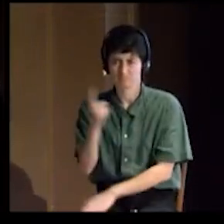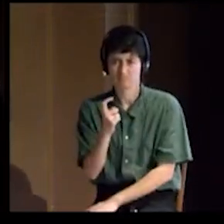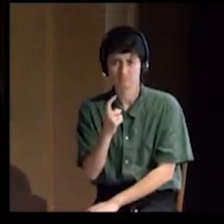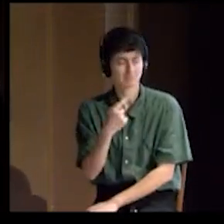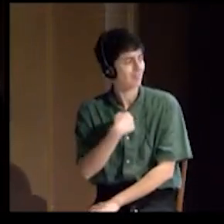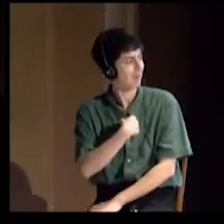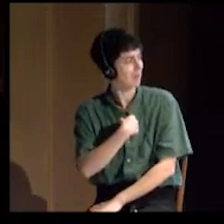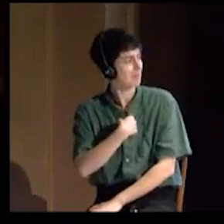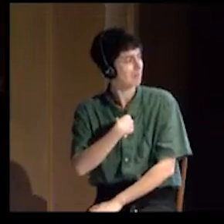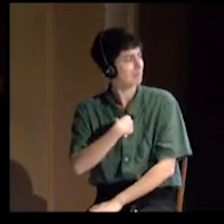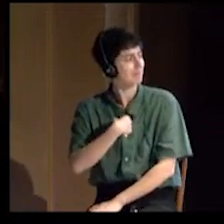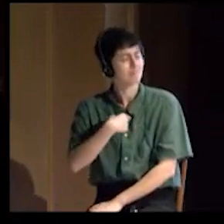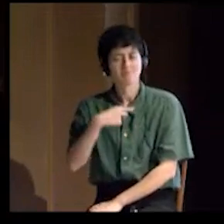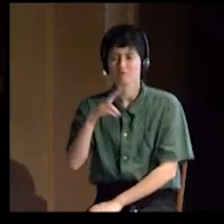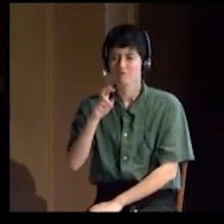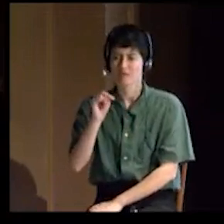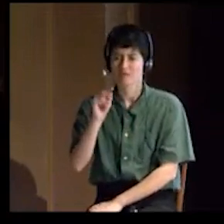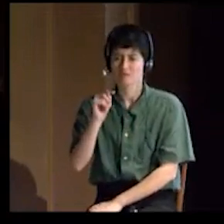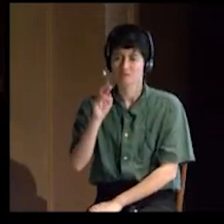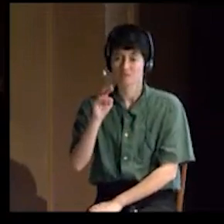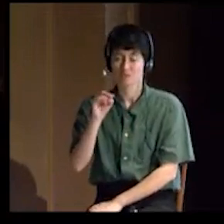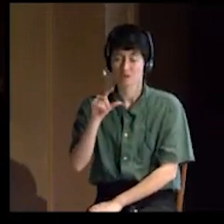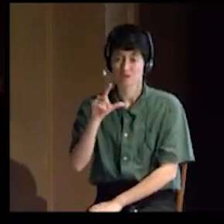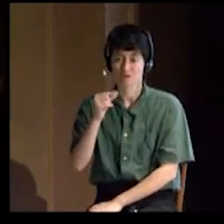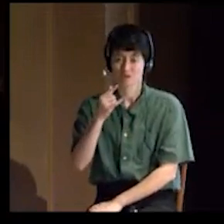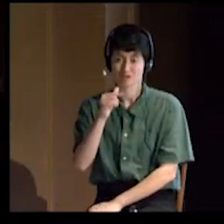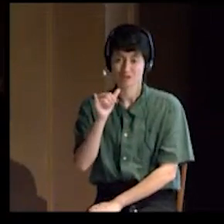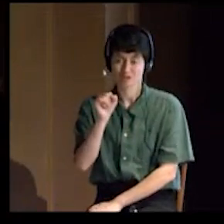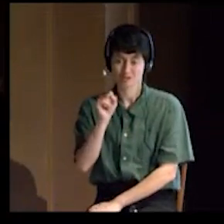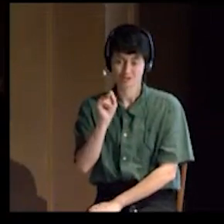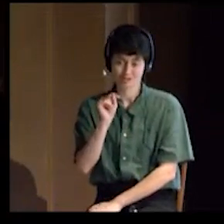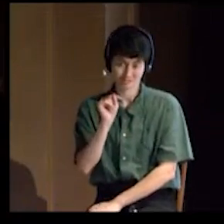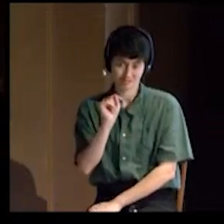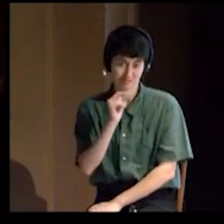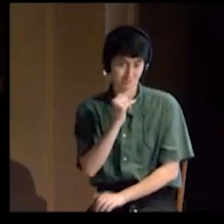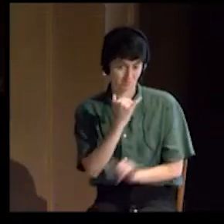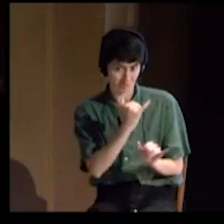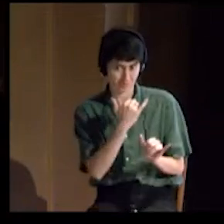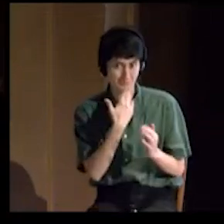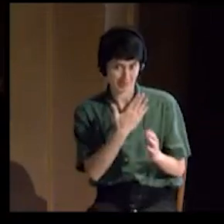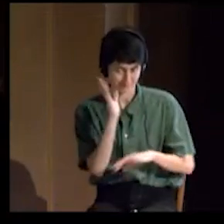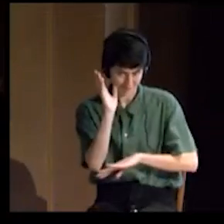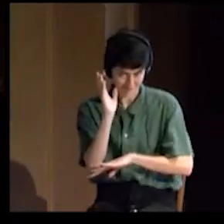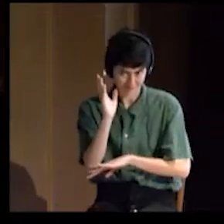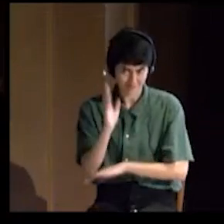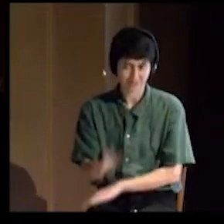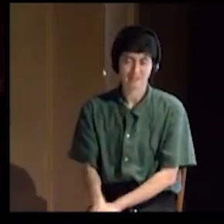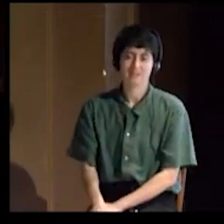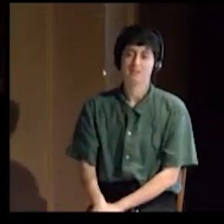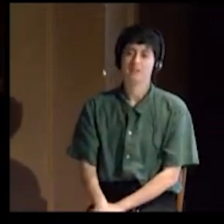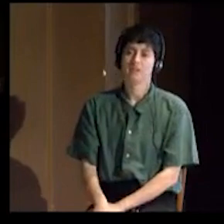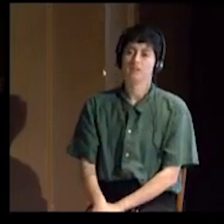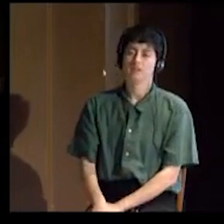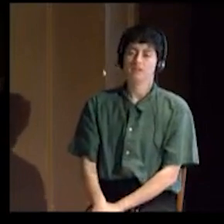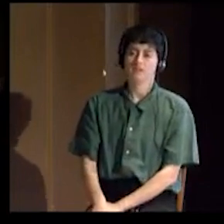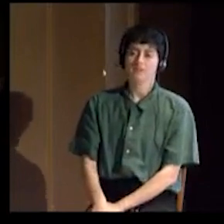however, if I can like popularize the event a little bit. So imagine there is a planet where there are higher silica layers on